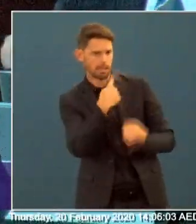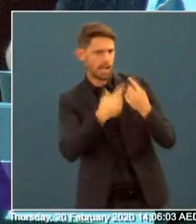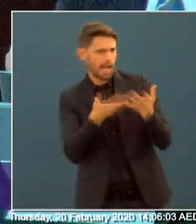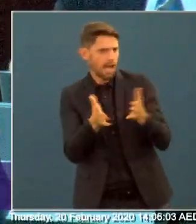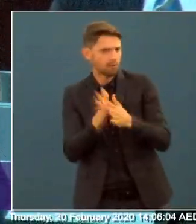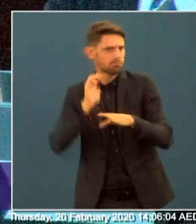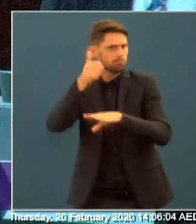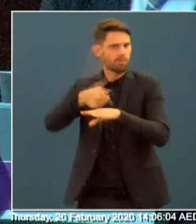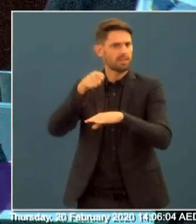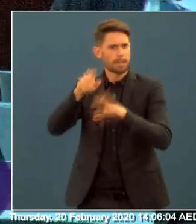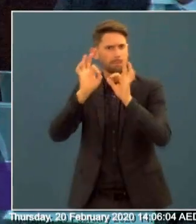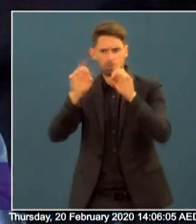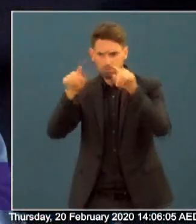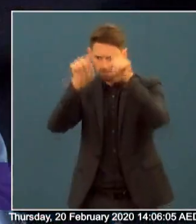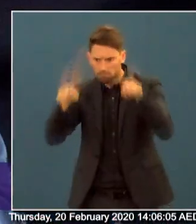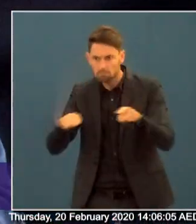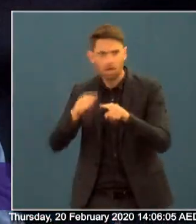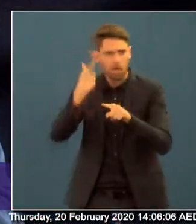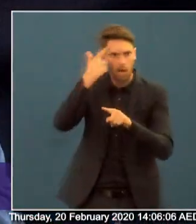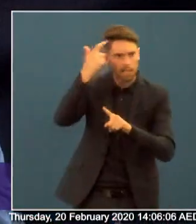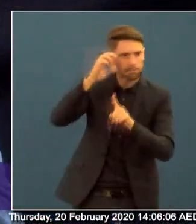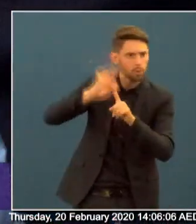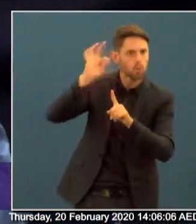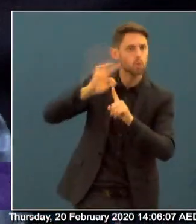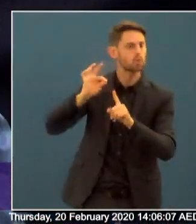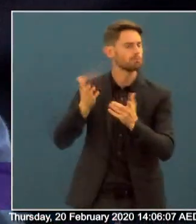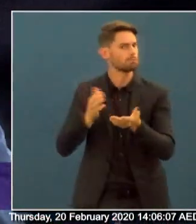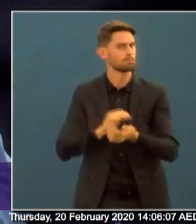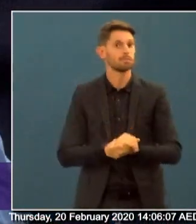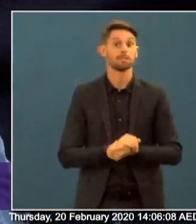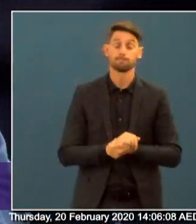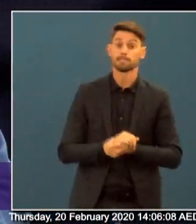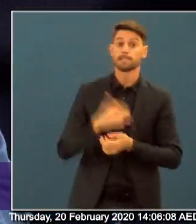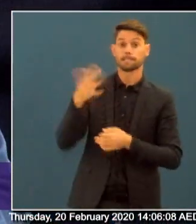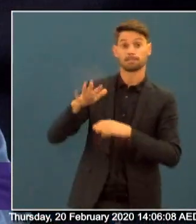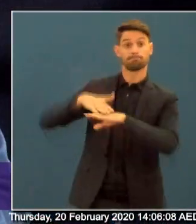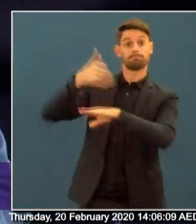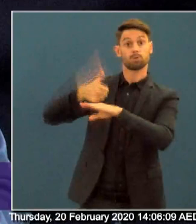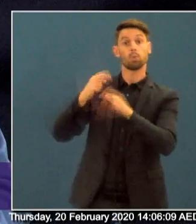In a research partnership with relevant sectors, including New South Wales Health,